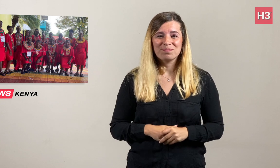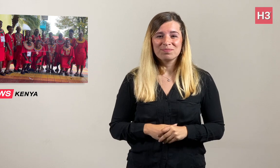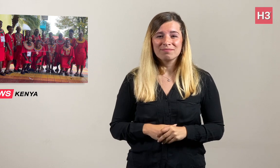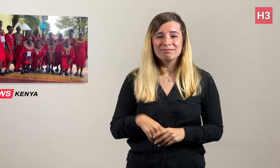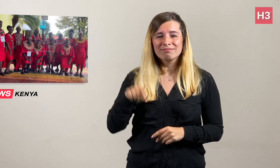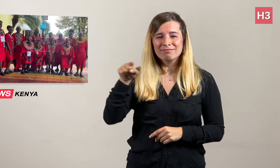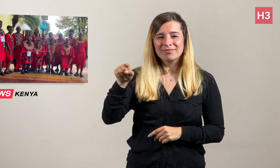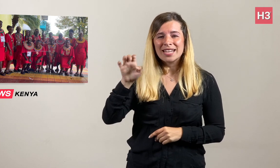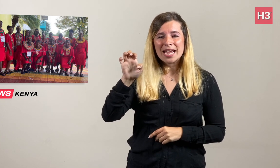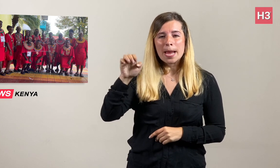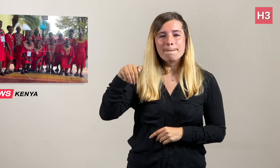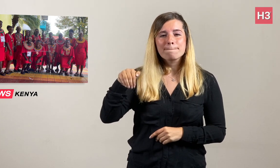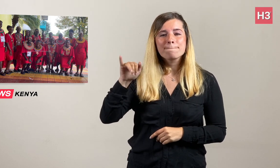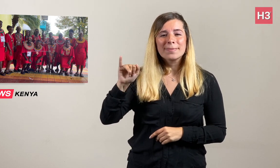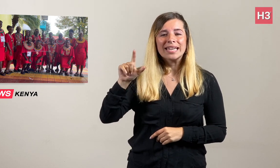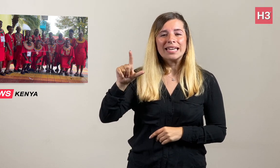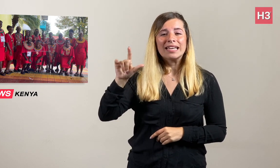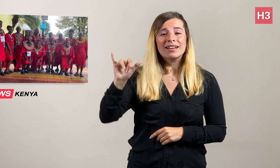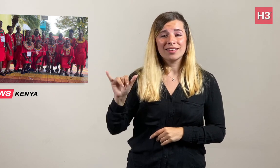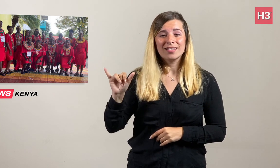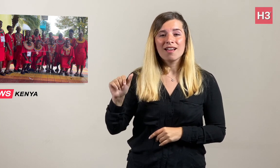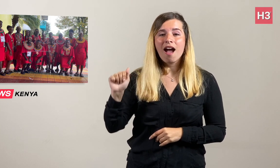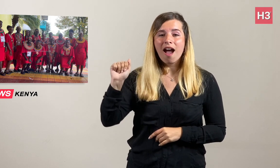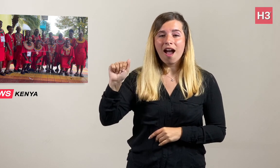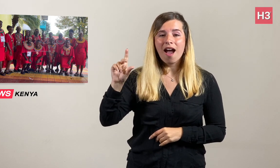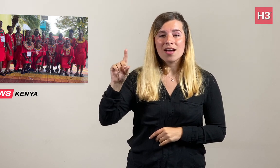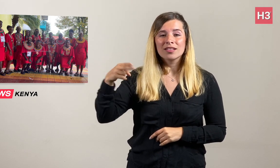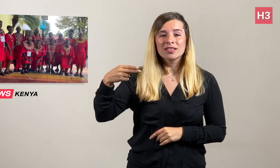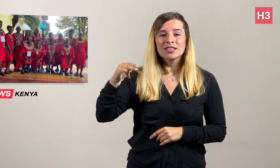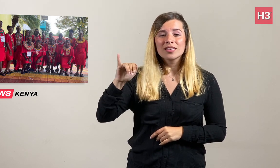we will be ready to go," said Bella.